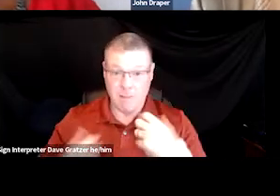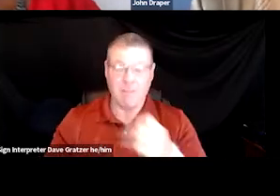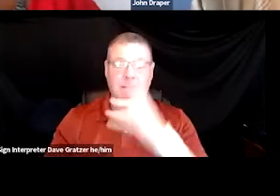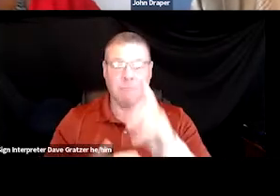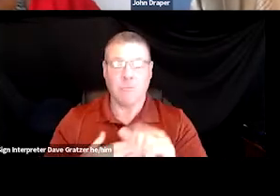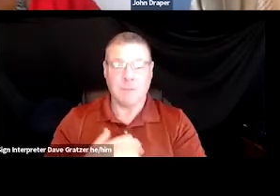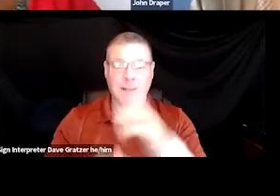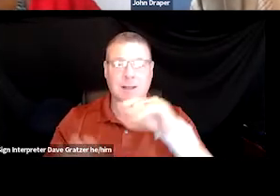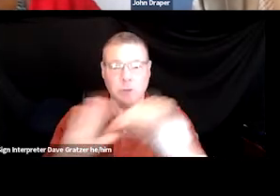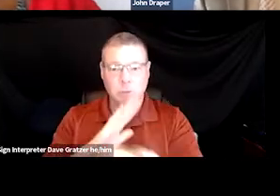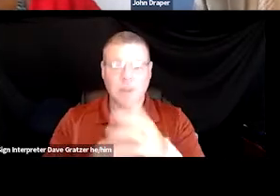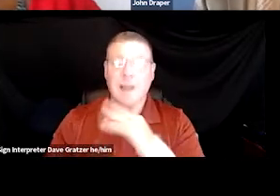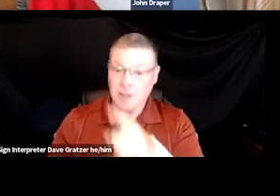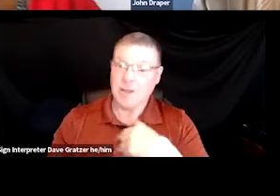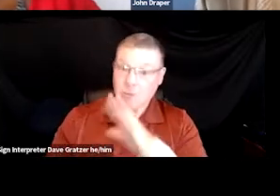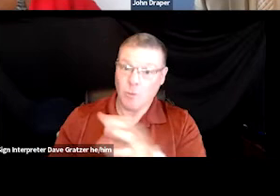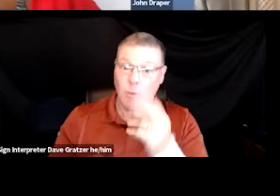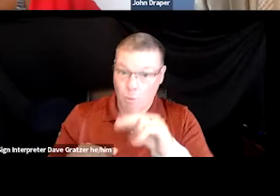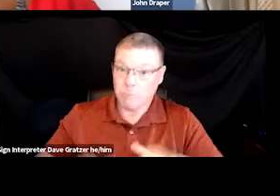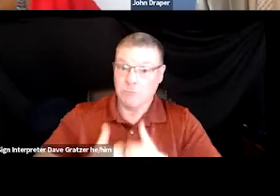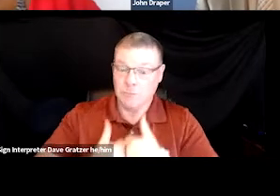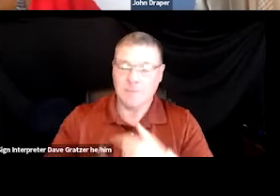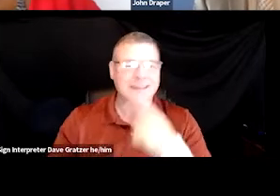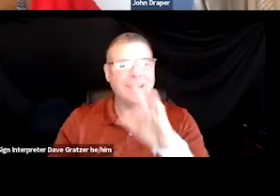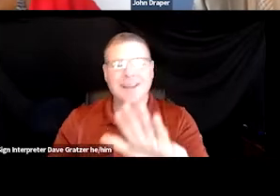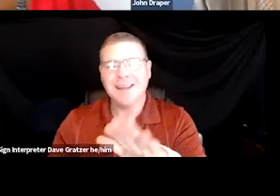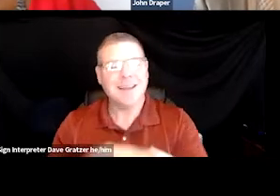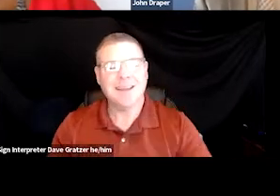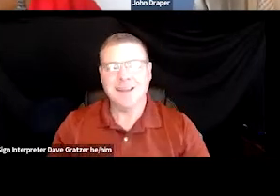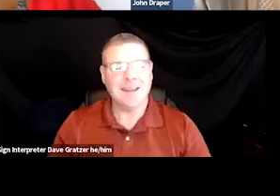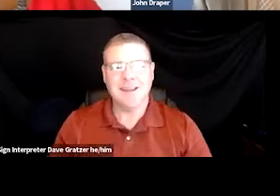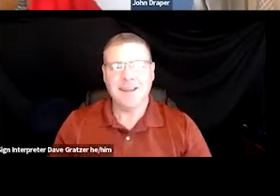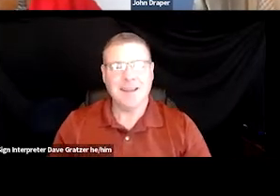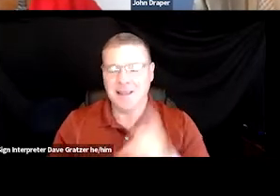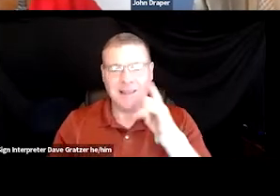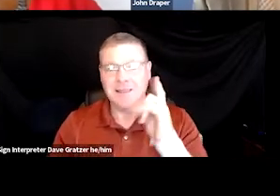And she's had her own mental health challenges in her life. And she said, "Dad, I think this three digit number